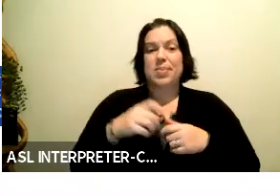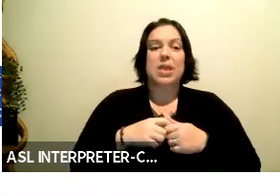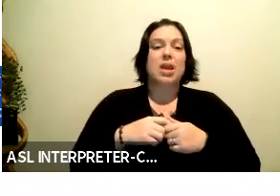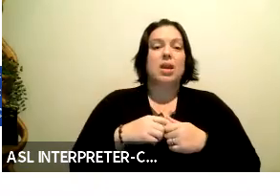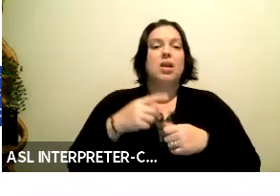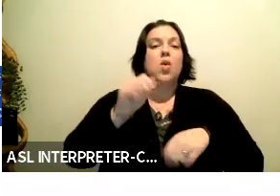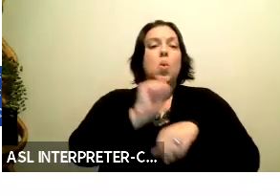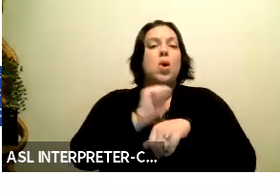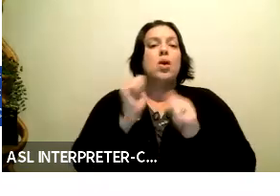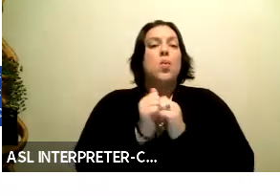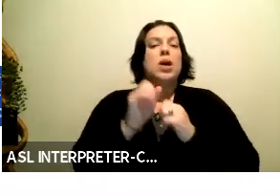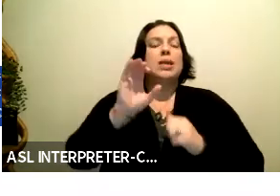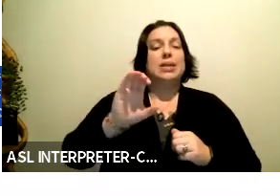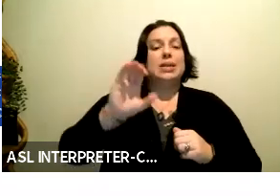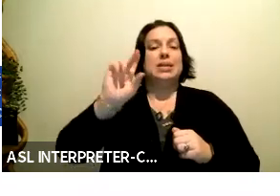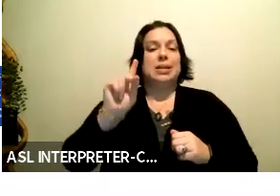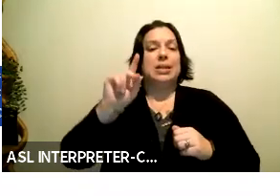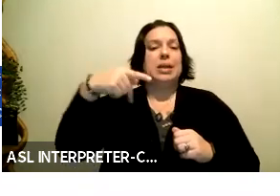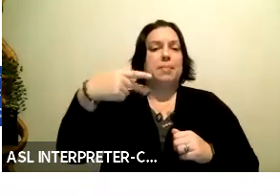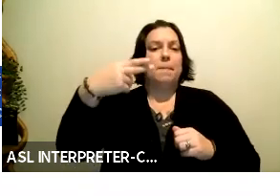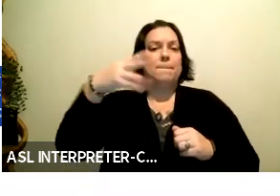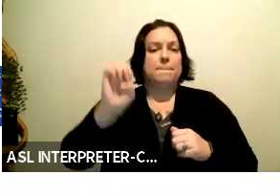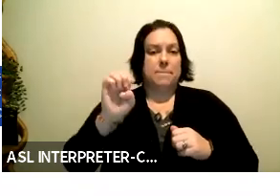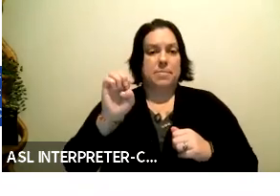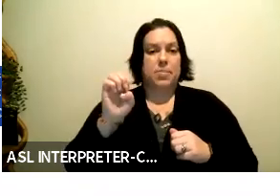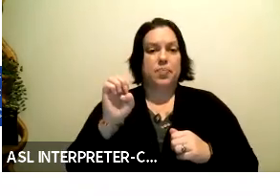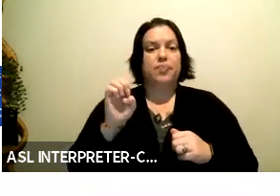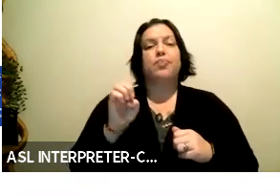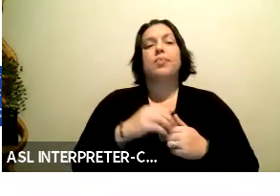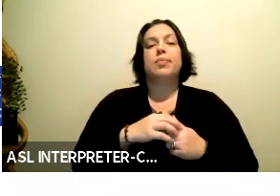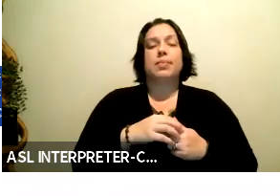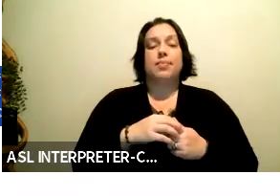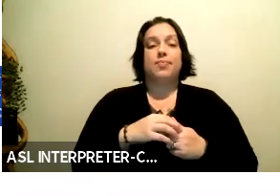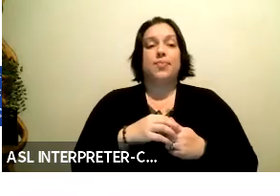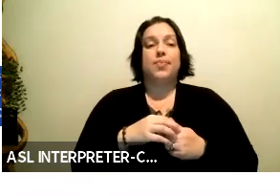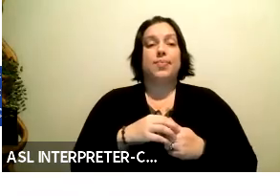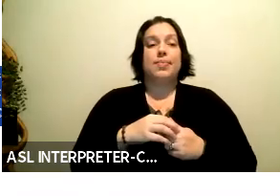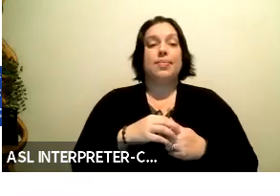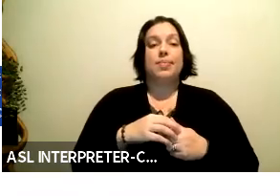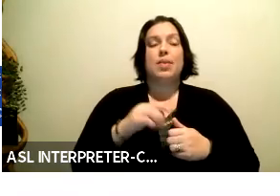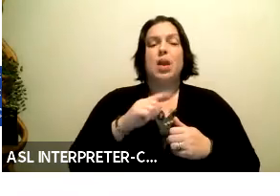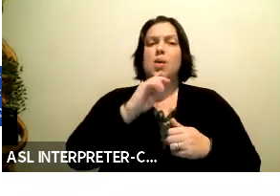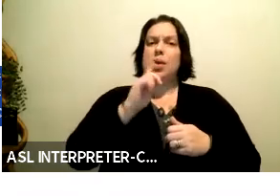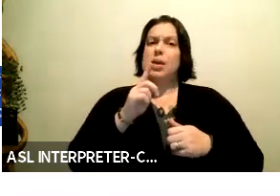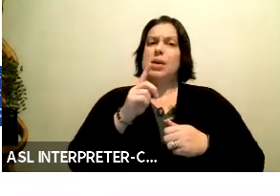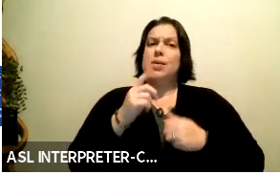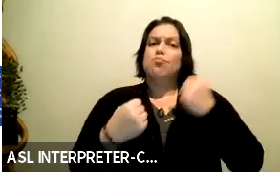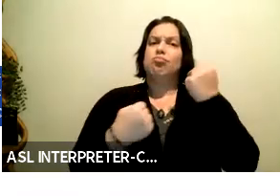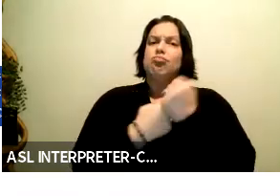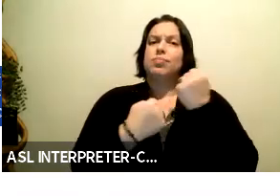environment's Office of Emergency Preparedness and Response, promoting a people centered lens